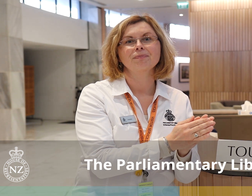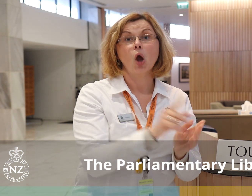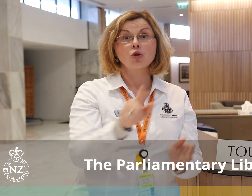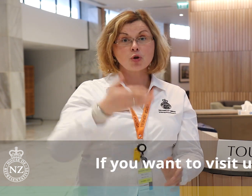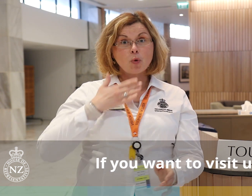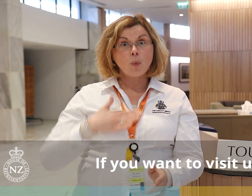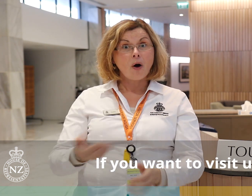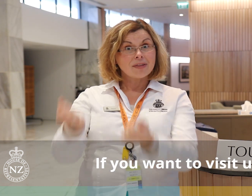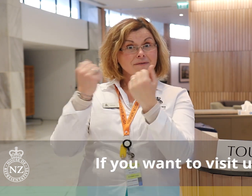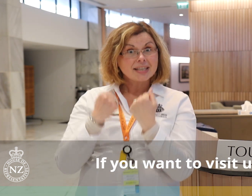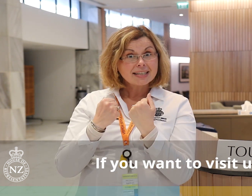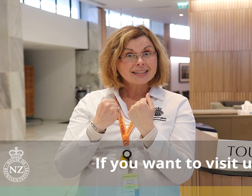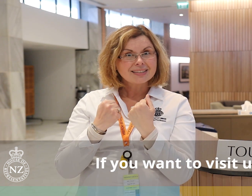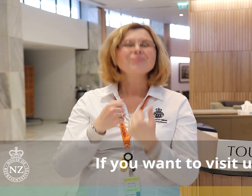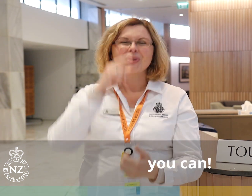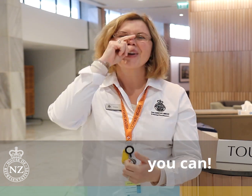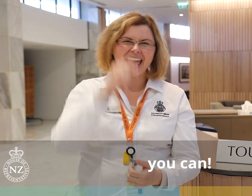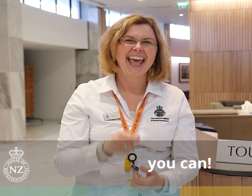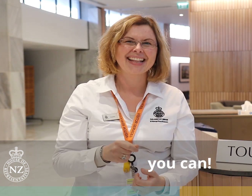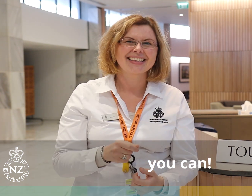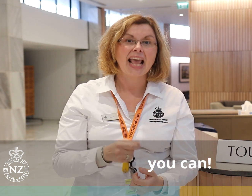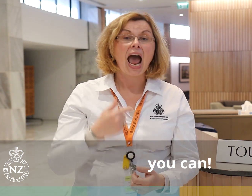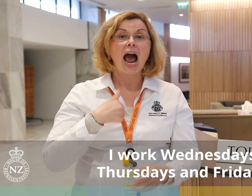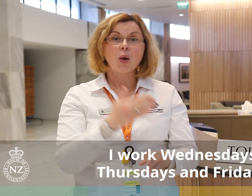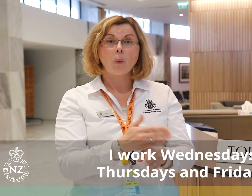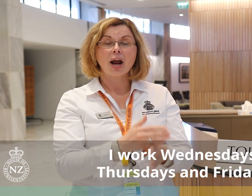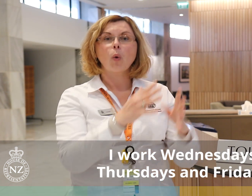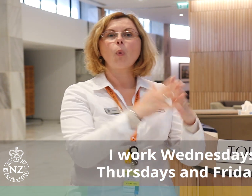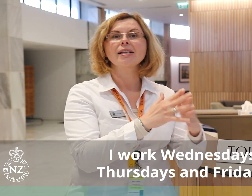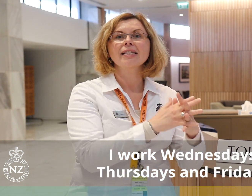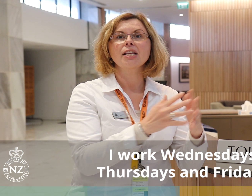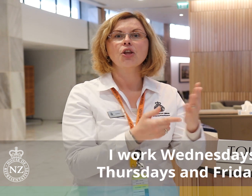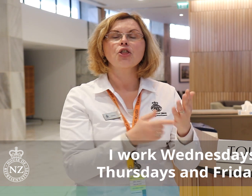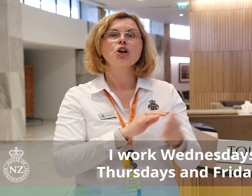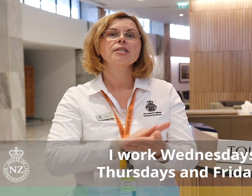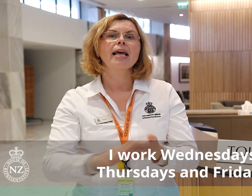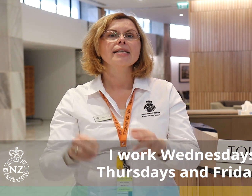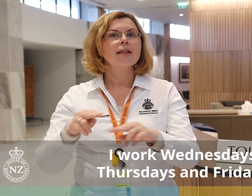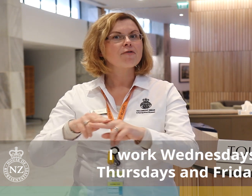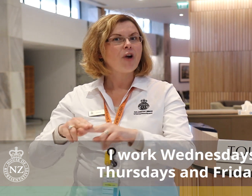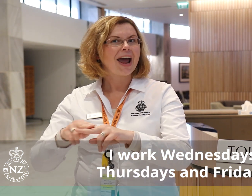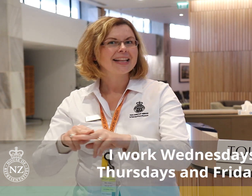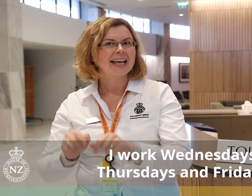If you want to visit us, you can! I work Wednesdays, Thursdays and Fridays.